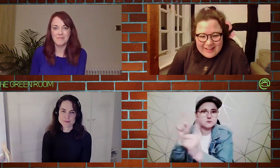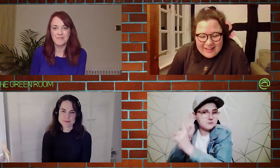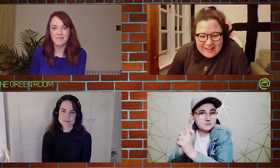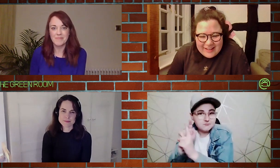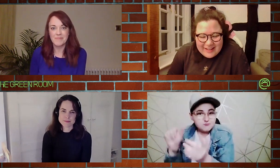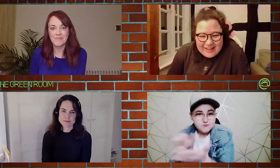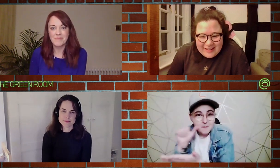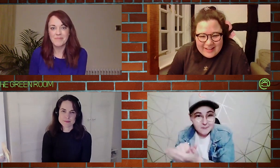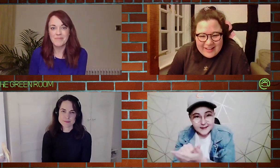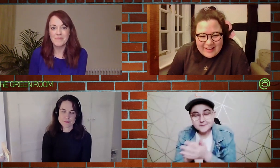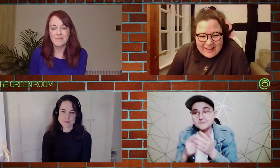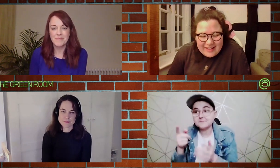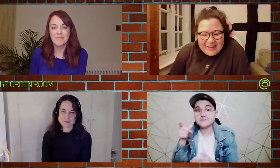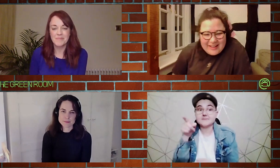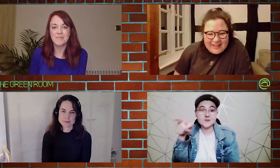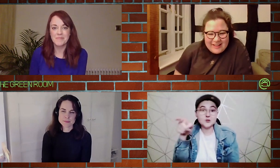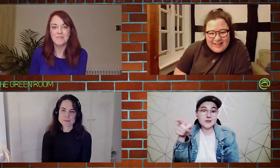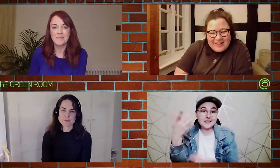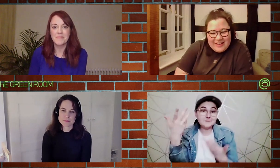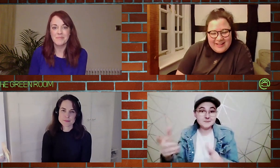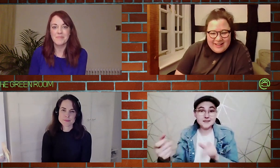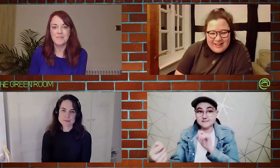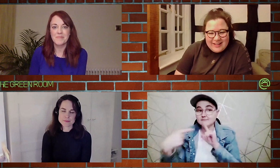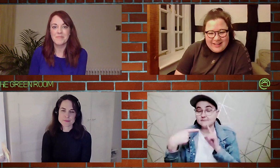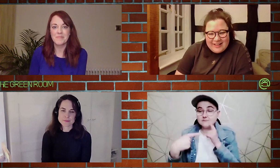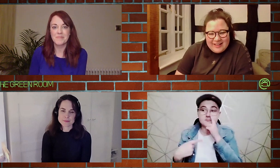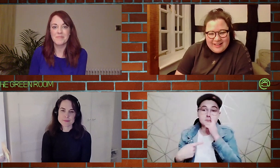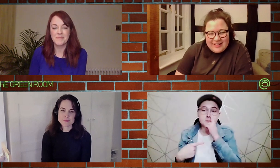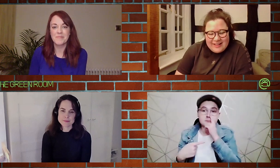face from various festivals and things but i'd never been properly introduced to him.